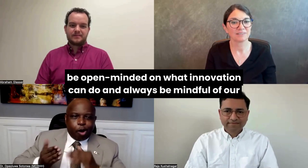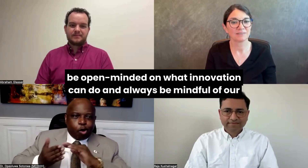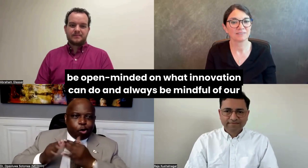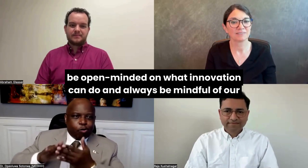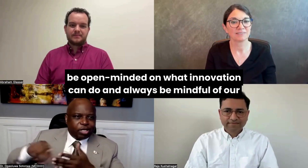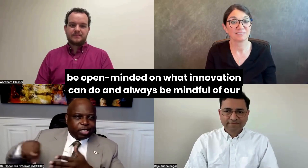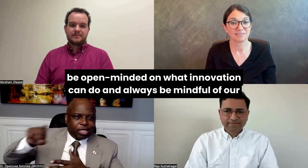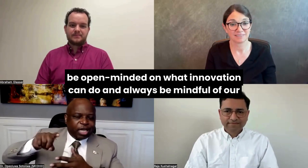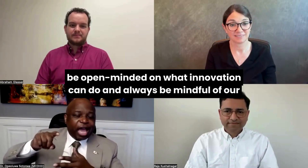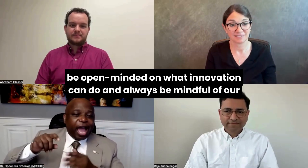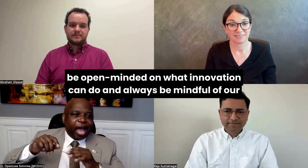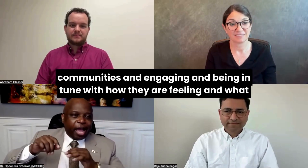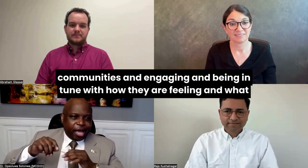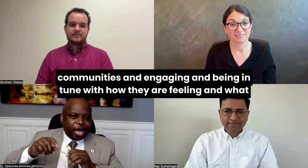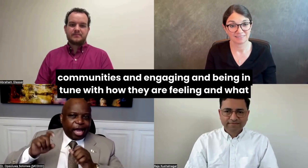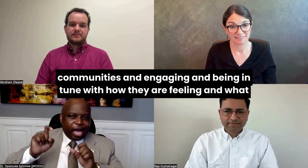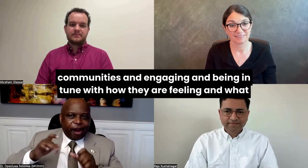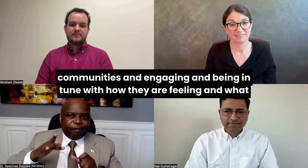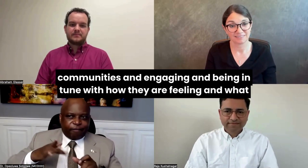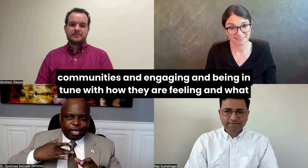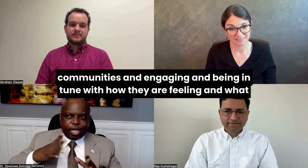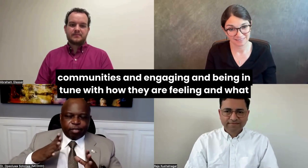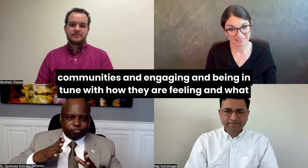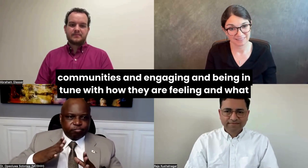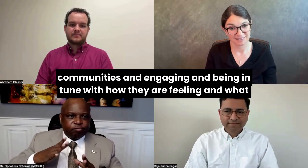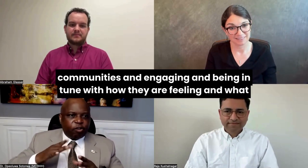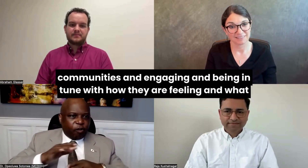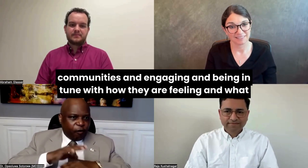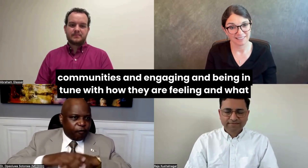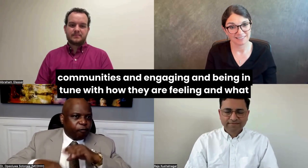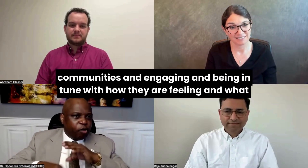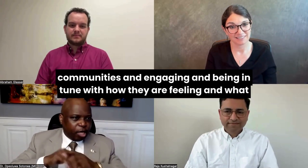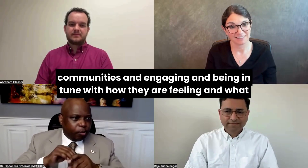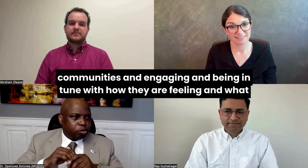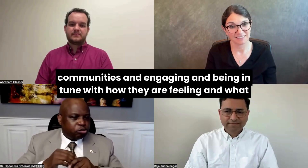communities and engaging and being in tune with how they are feeling and what